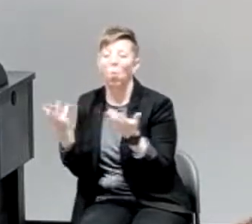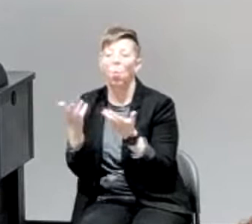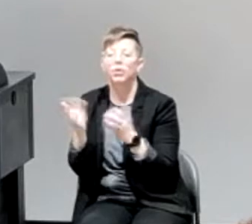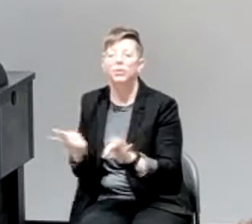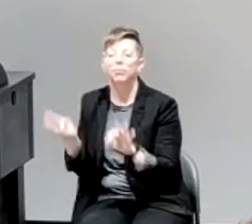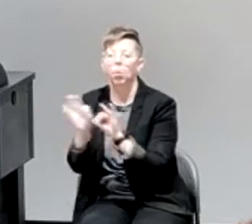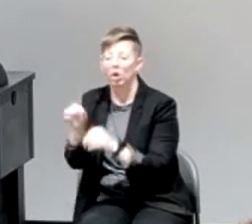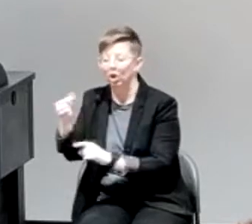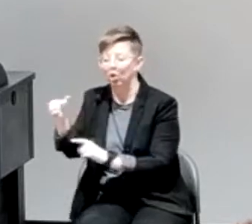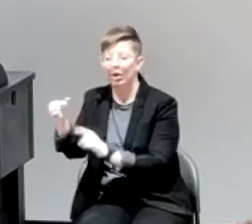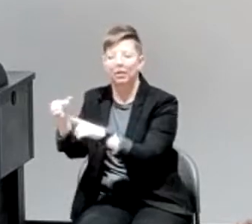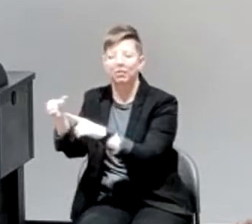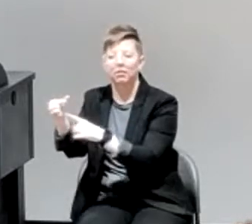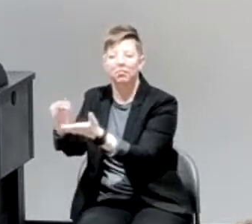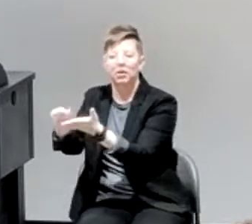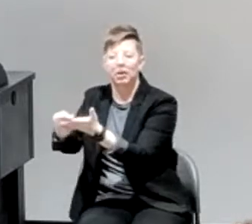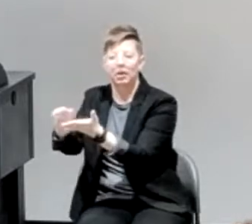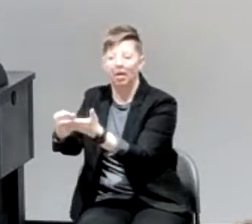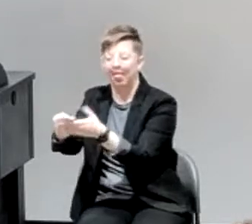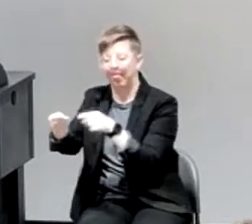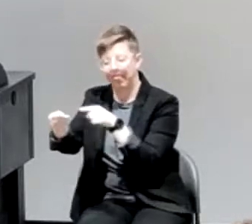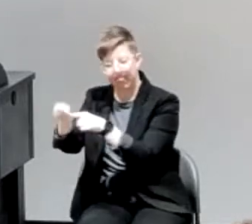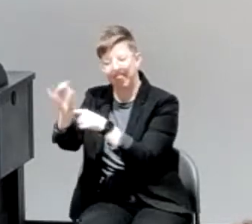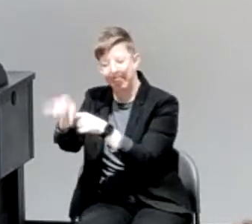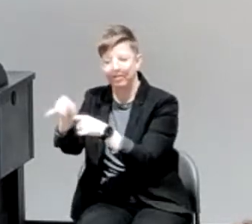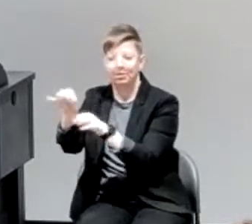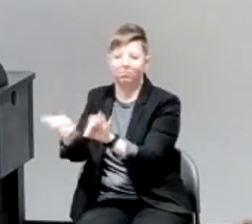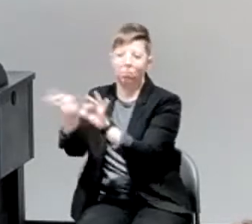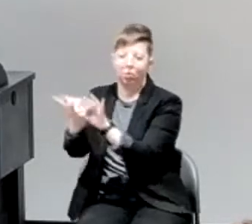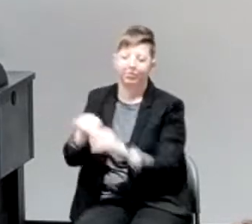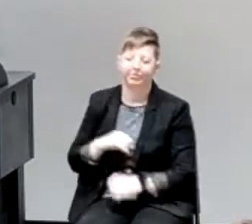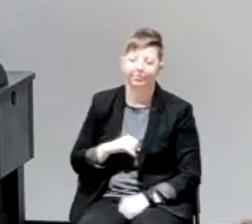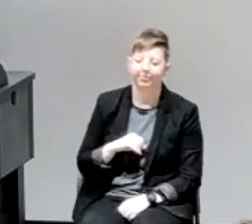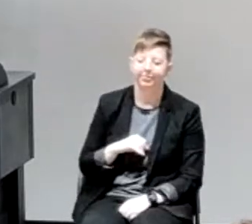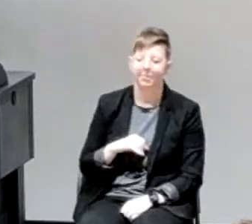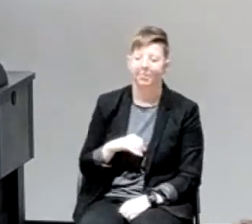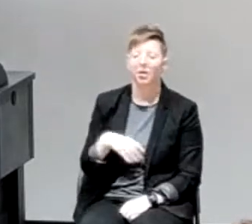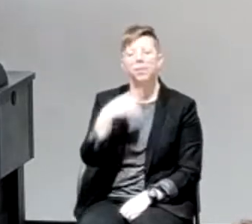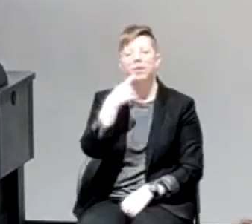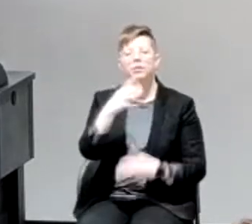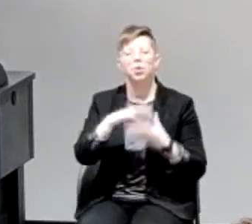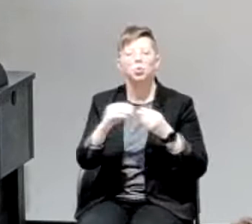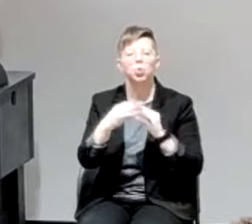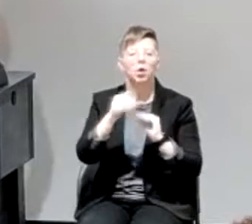That's what it became because the color in a private sector company that mattered the most was green. Make sense? Okay.